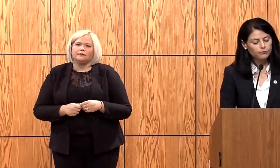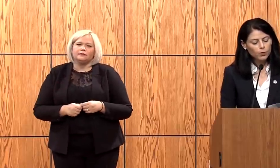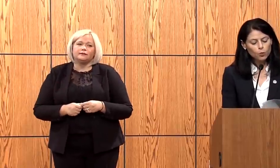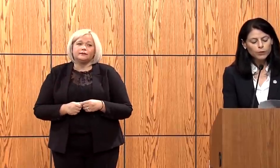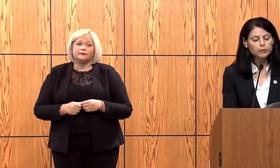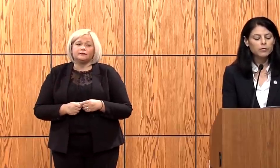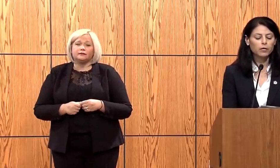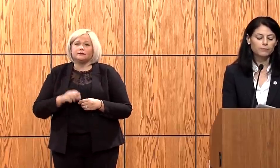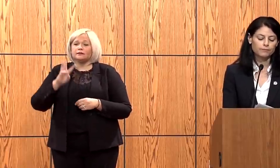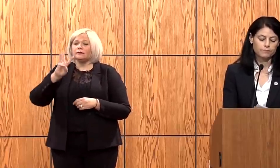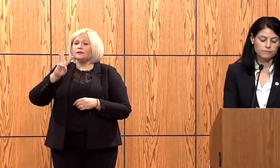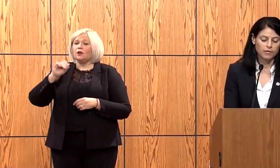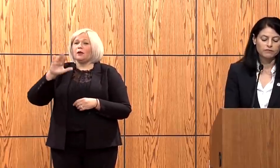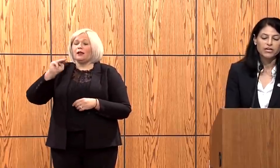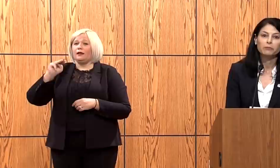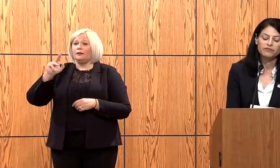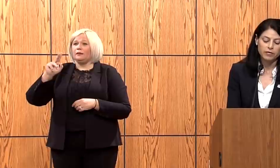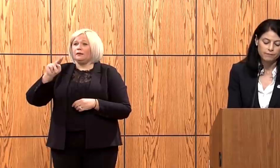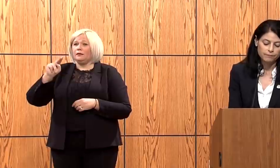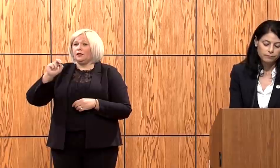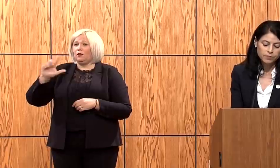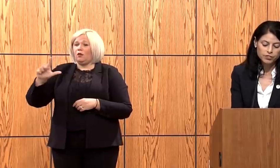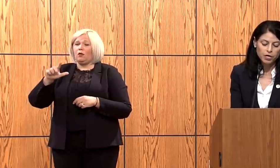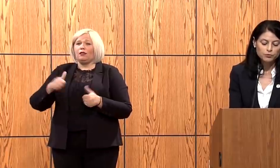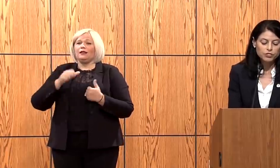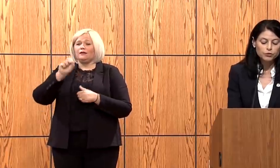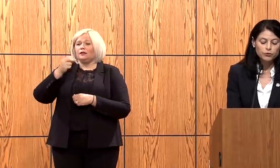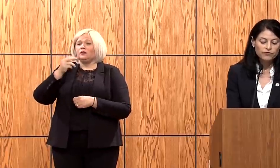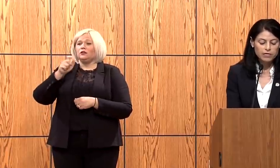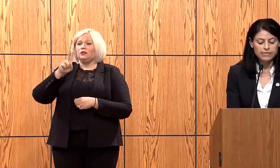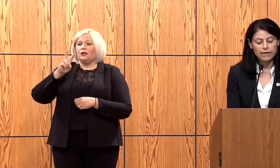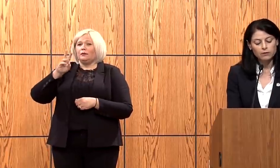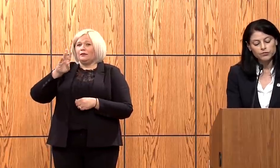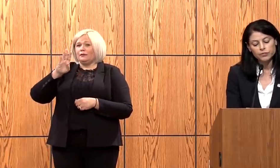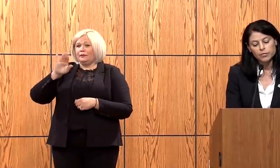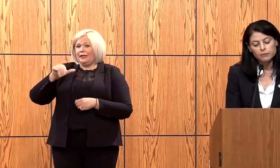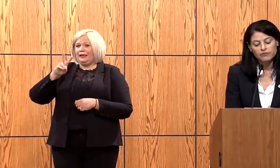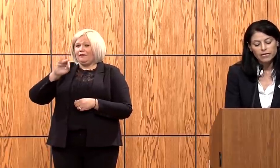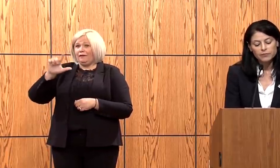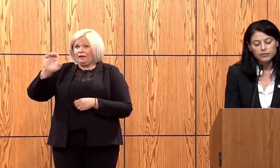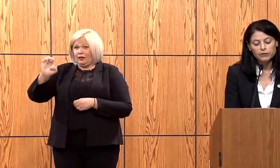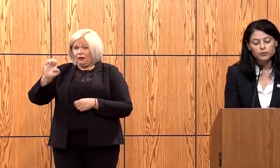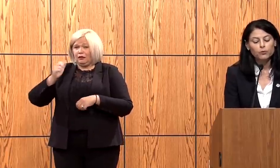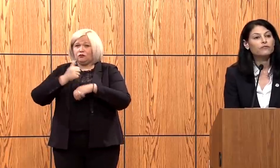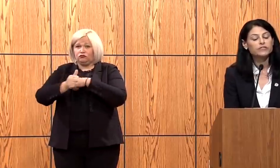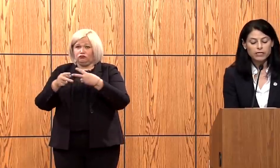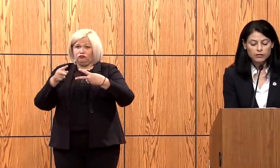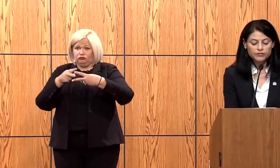TWO COUNTS OF PROVIDING SUPPORT FOR TERRORIST ACTS, AND FOR TERRORIST ACTS, AND POSSESSING OR CARRYING A FIREARM POSSESSING OR CARRYING A FIREARM DURING THE COMMISSION AFTER